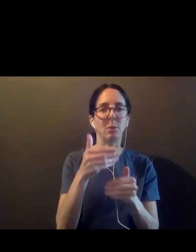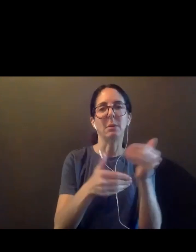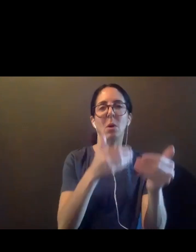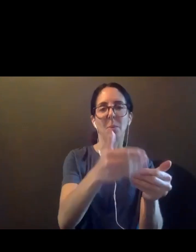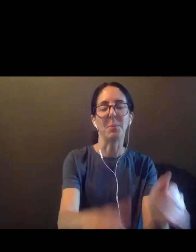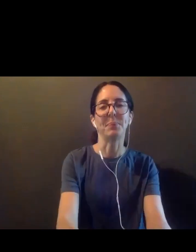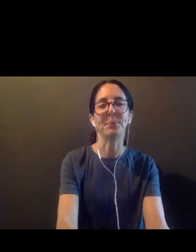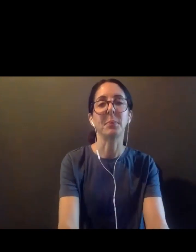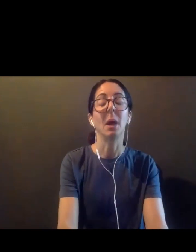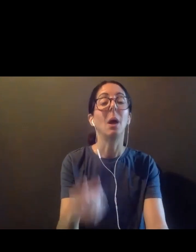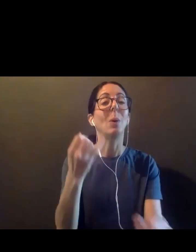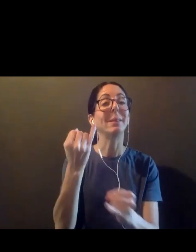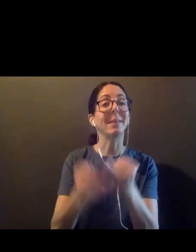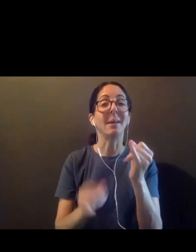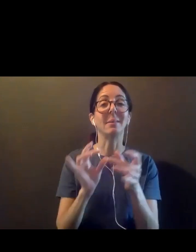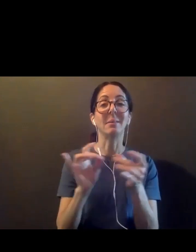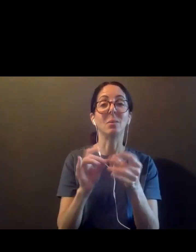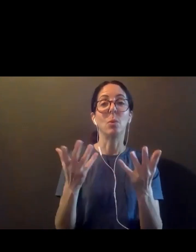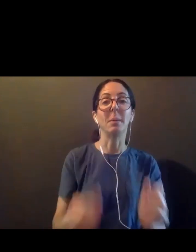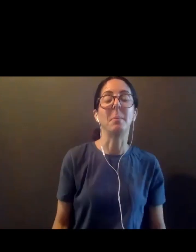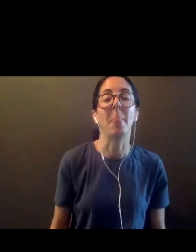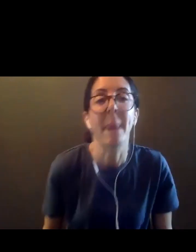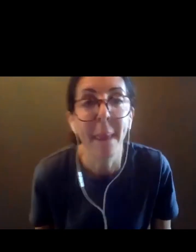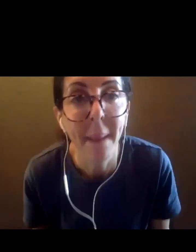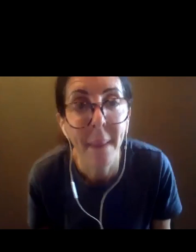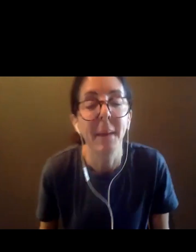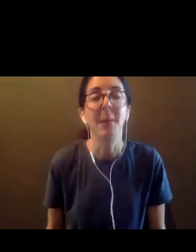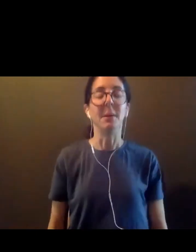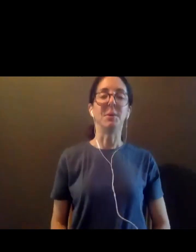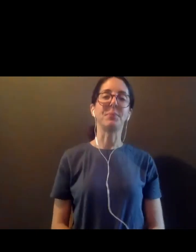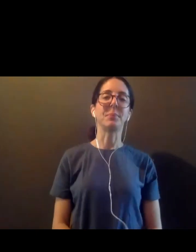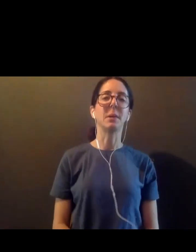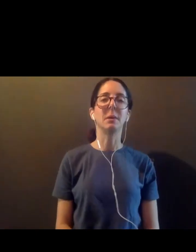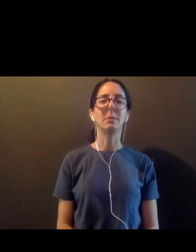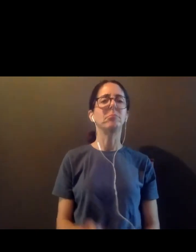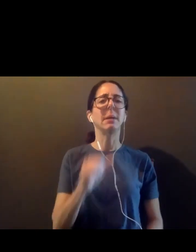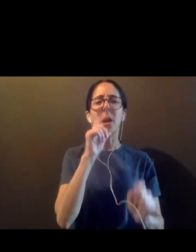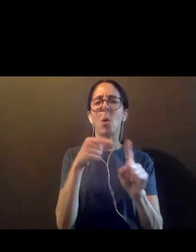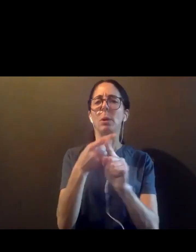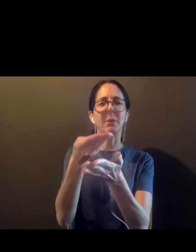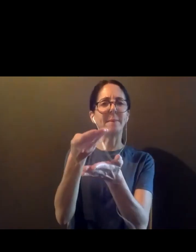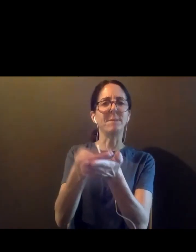And one last final piece, it’s not just about the funding that might follow that.